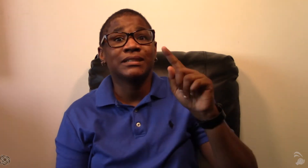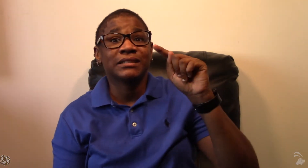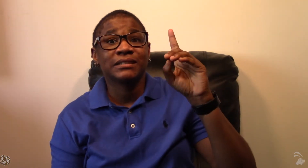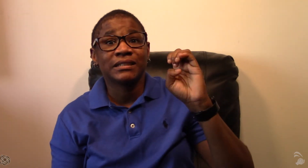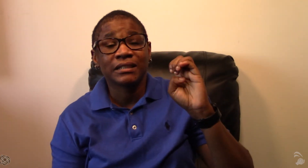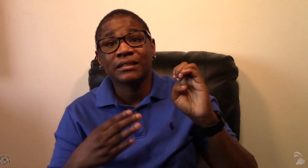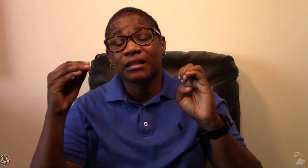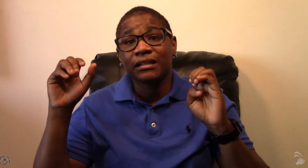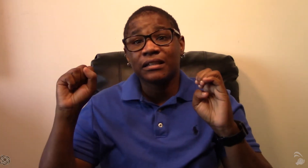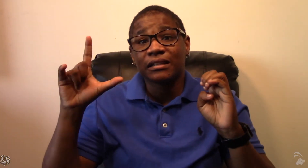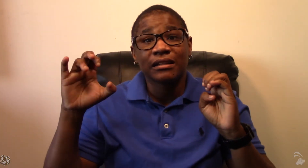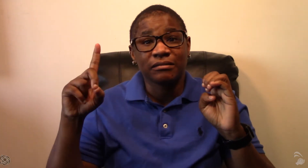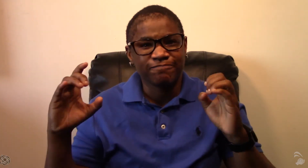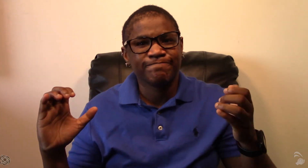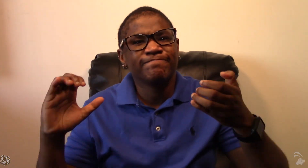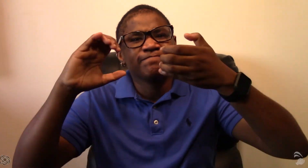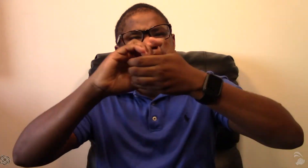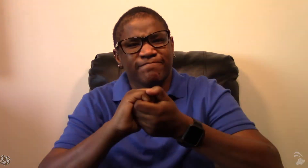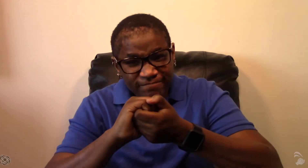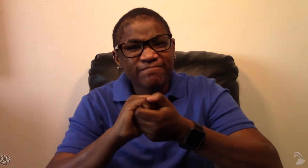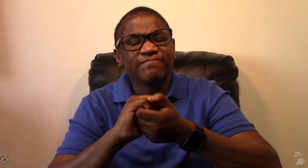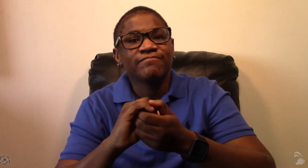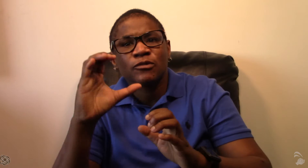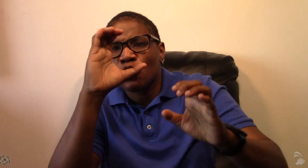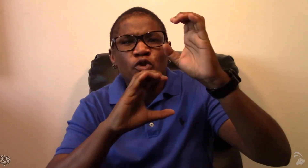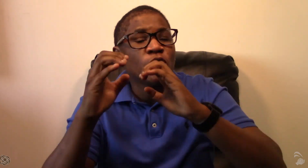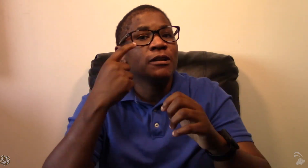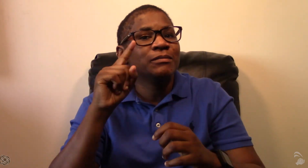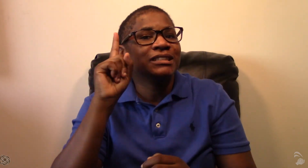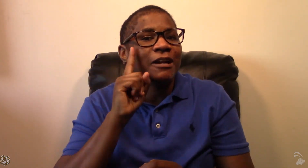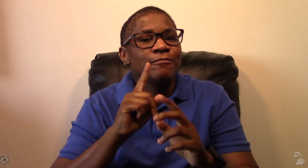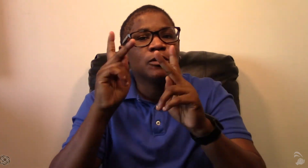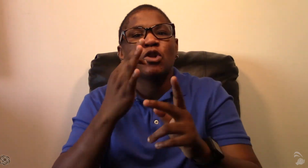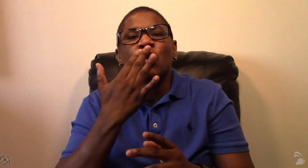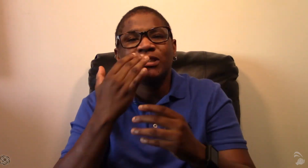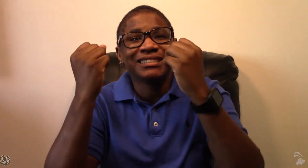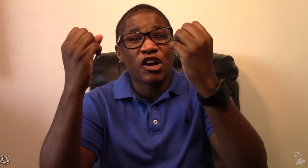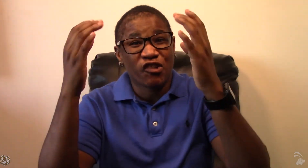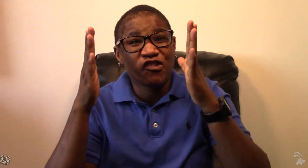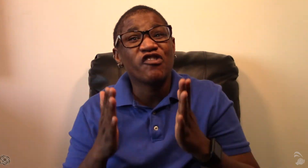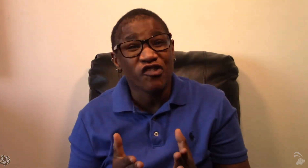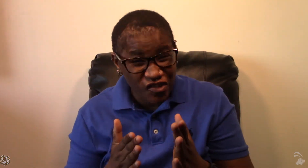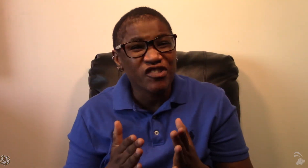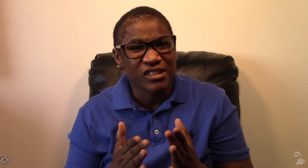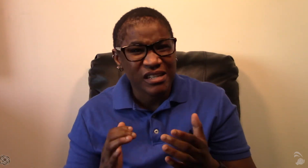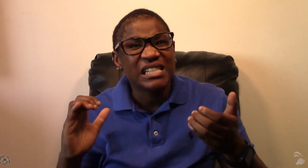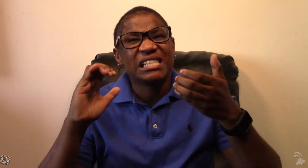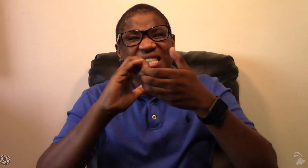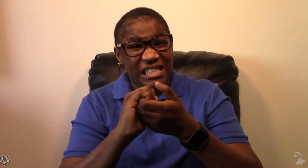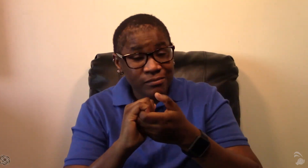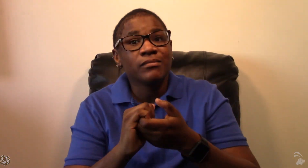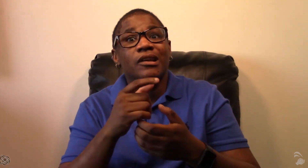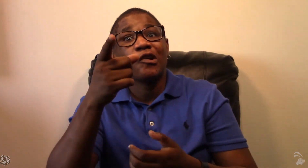Transform Deaf Education and ASLized have partnered to gather more deaf POC educators and signers,